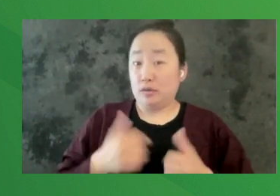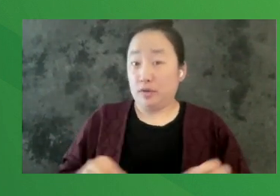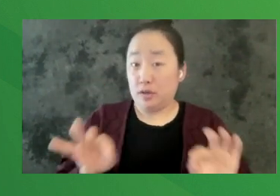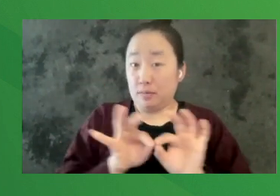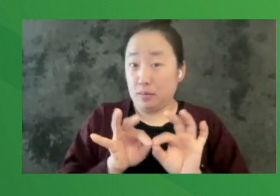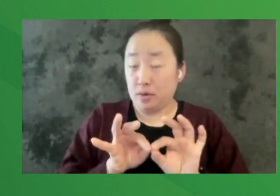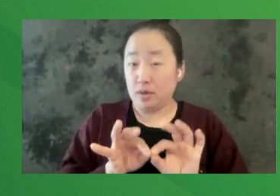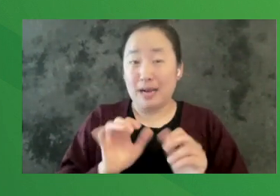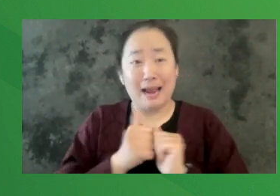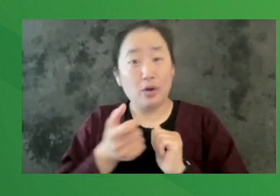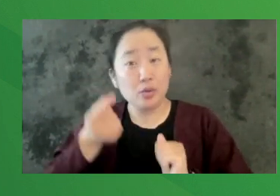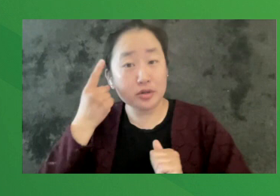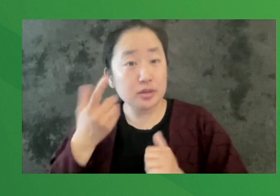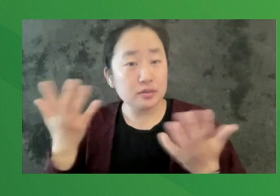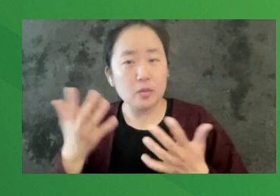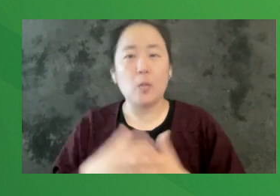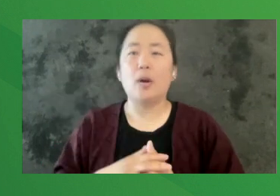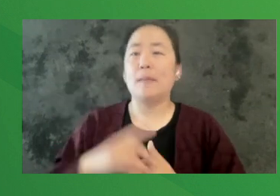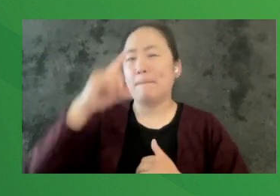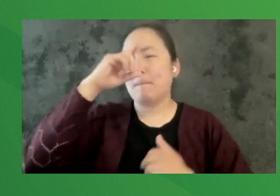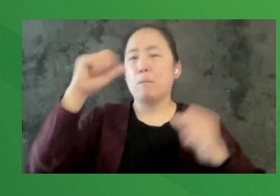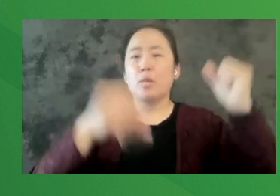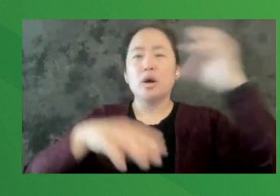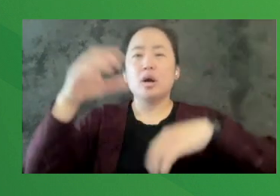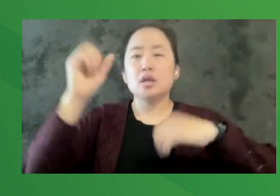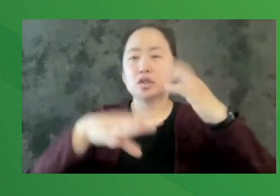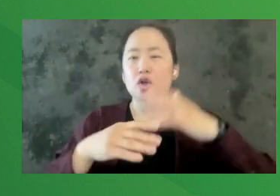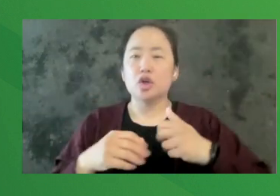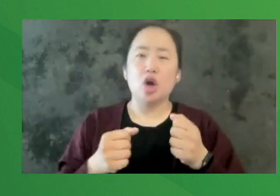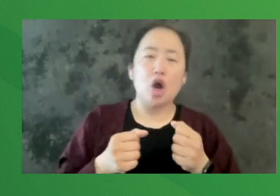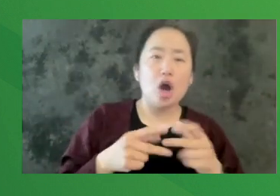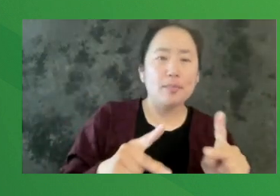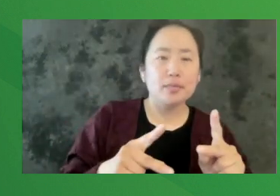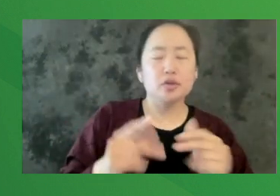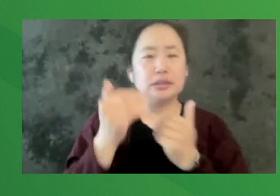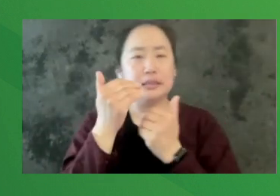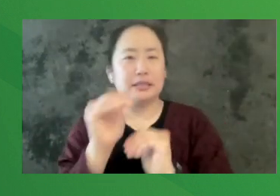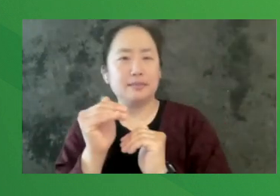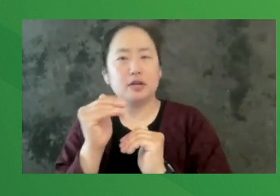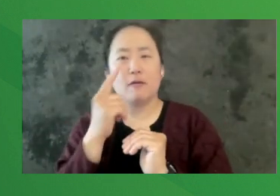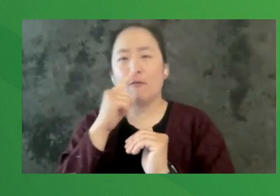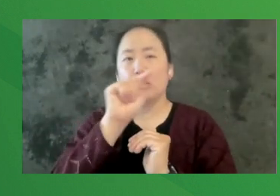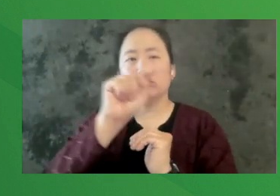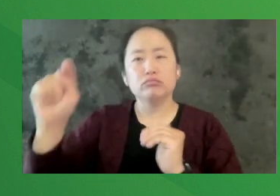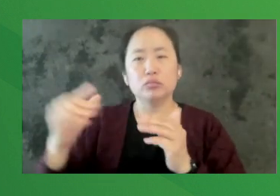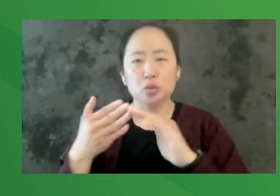list of opportunities and limitations between communities. Assessing this question might be